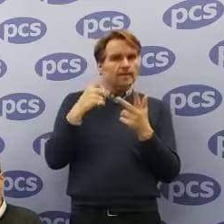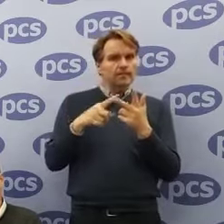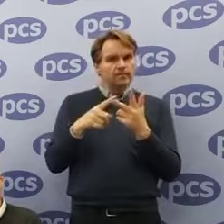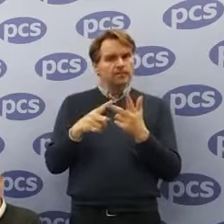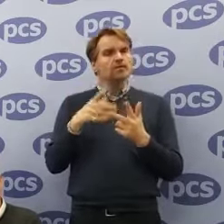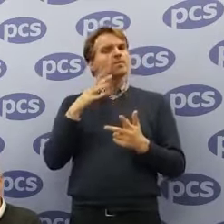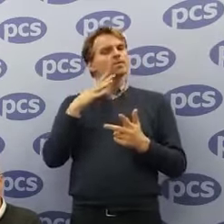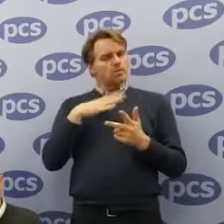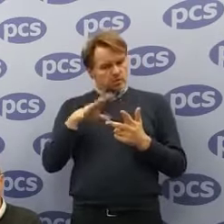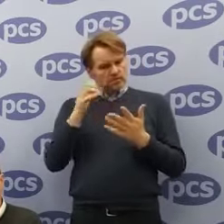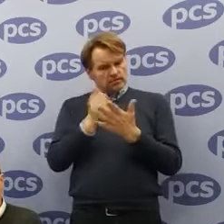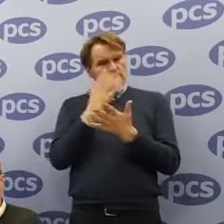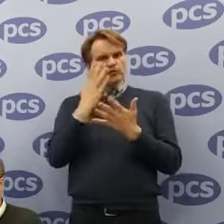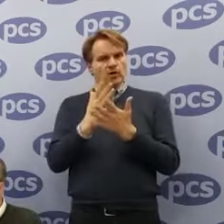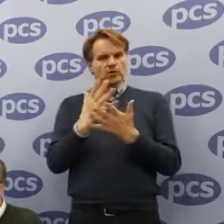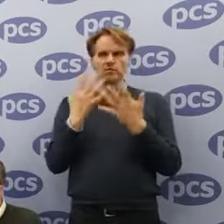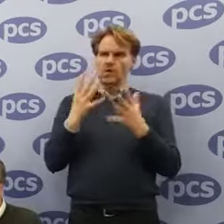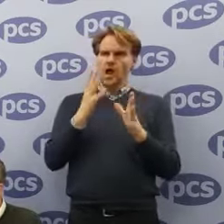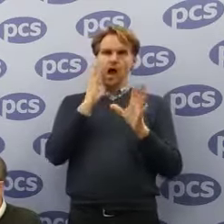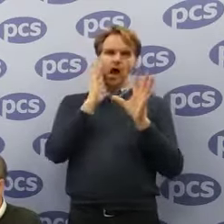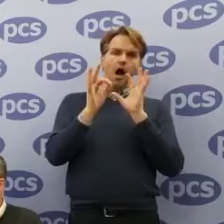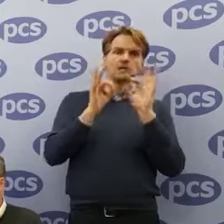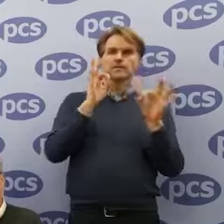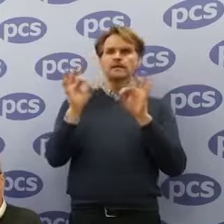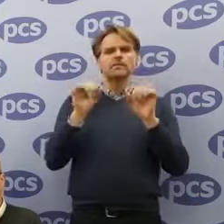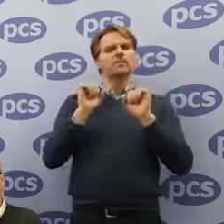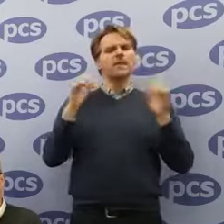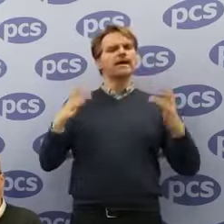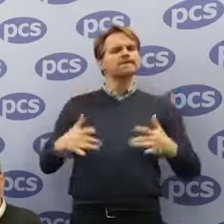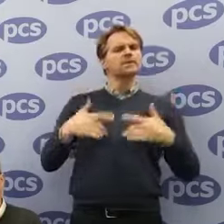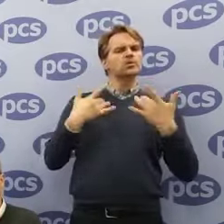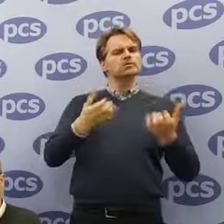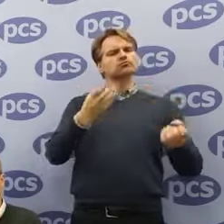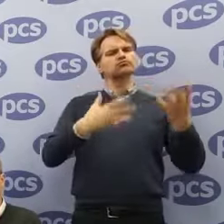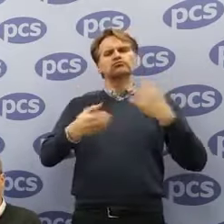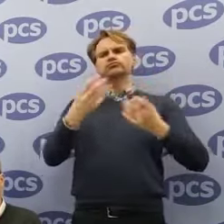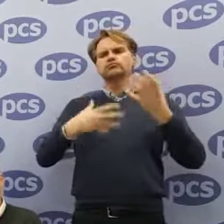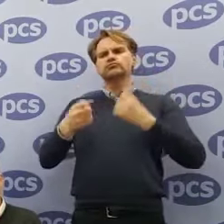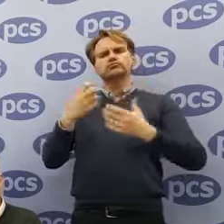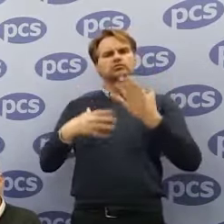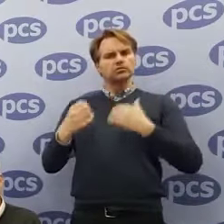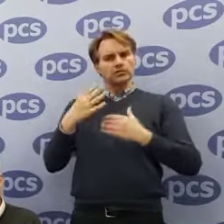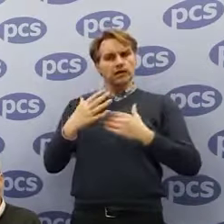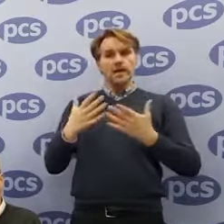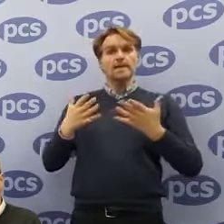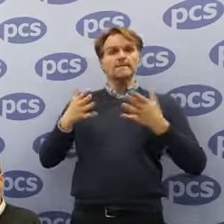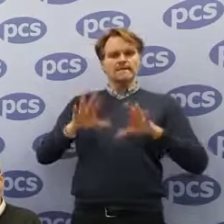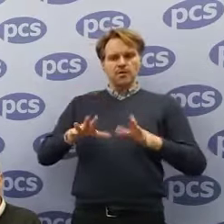their opinions on a wide-ranging set of issues on the campaign itself and I